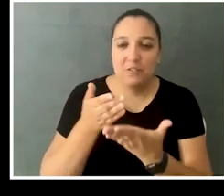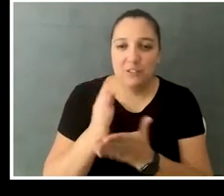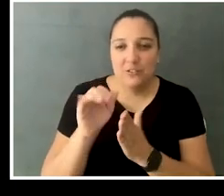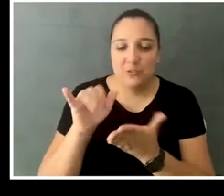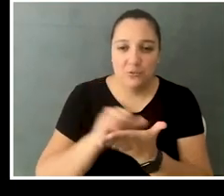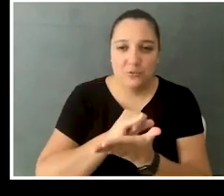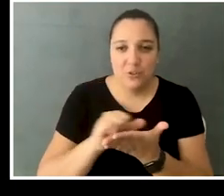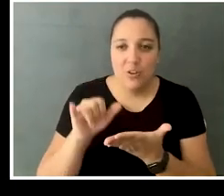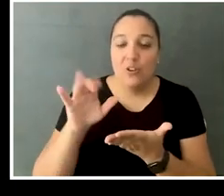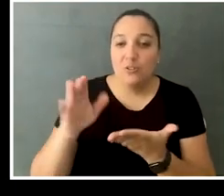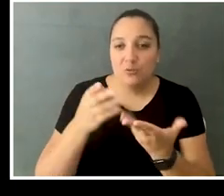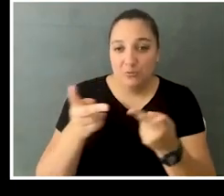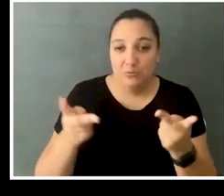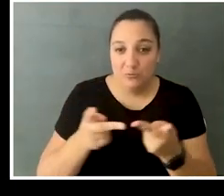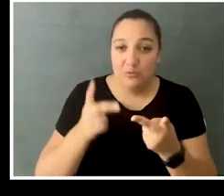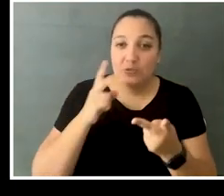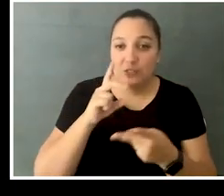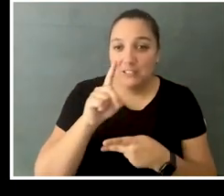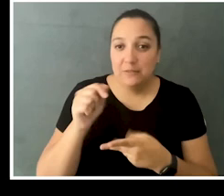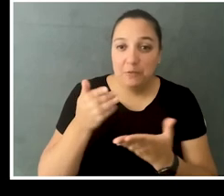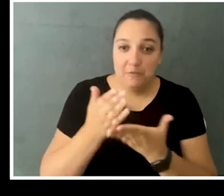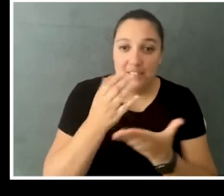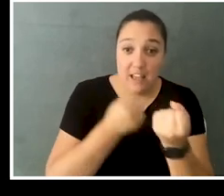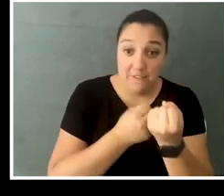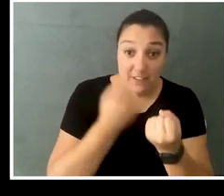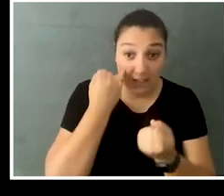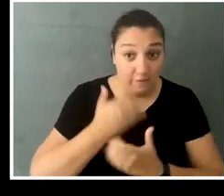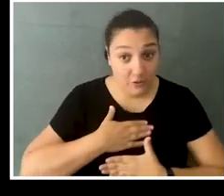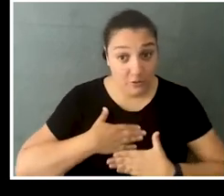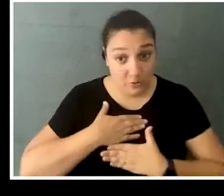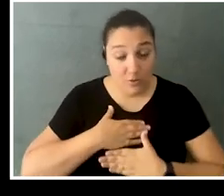your source for disability rights and advocacy. If you enjoyed our program,